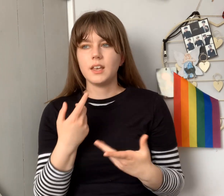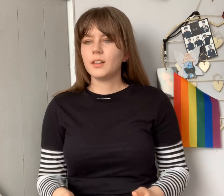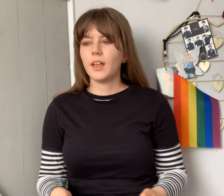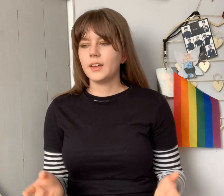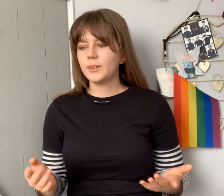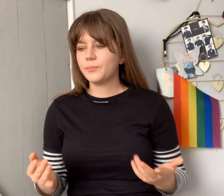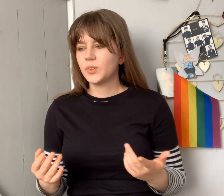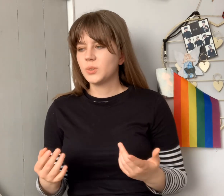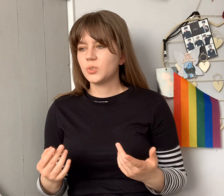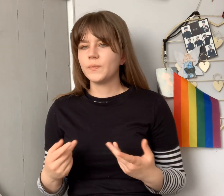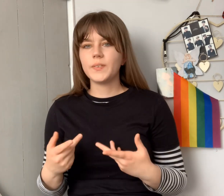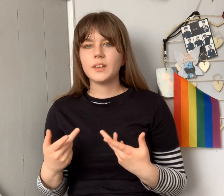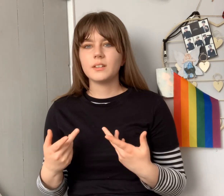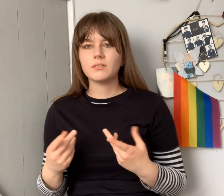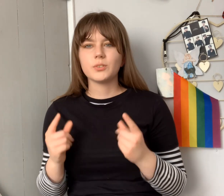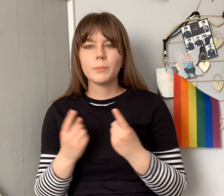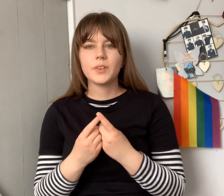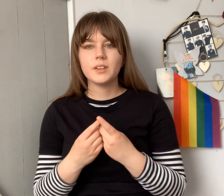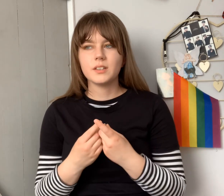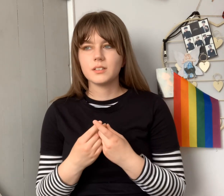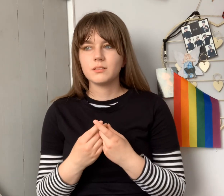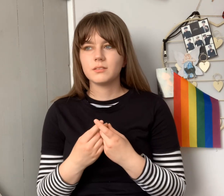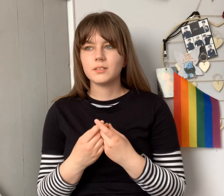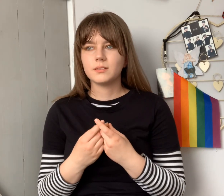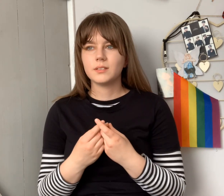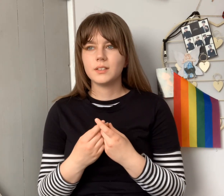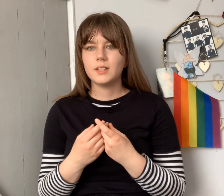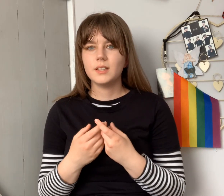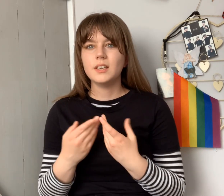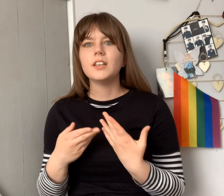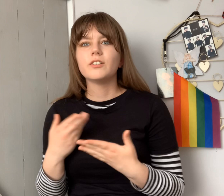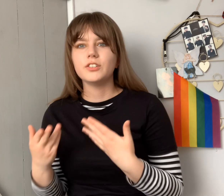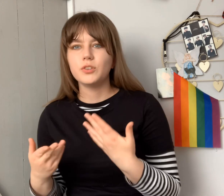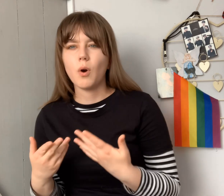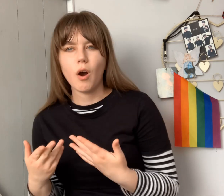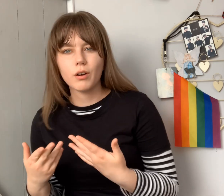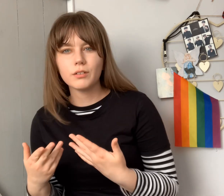something is eagering you on